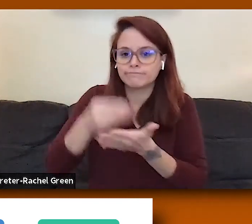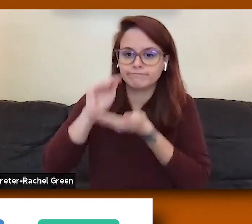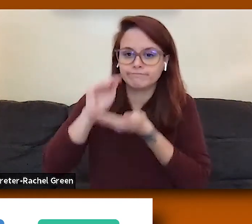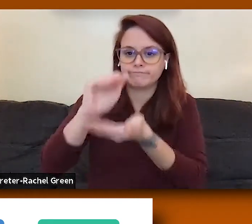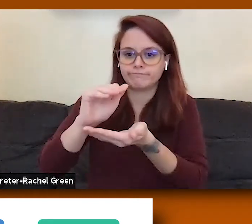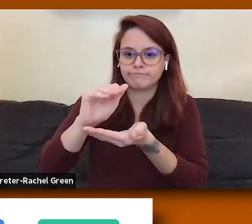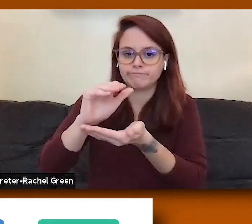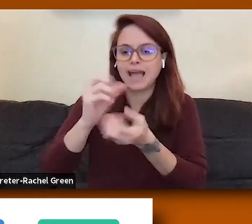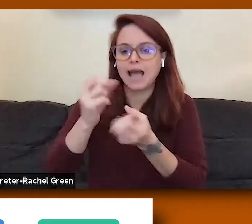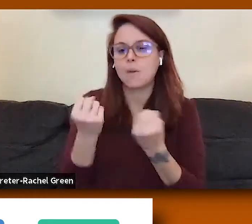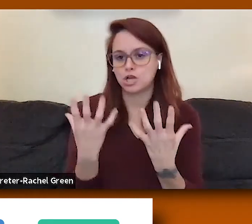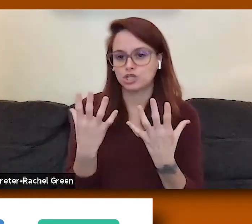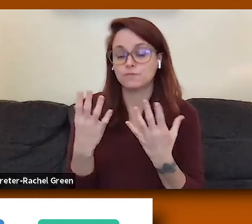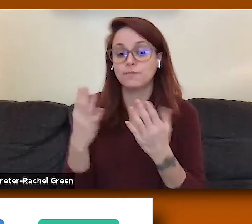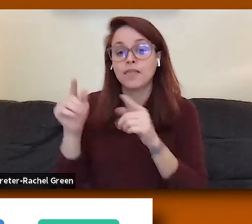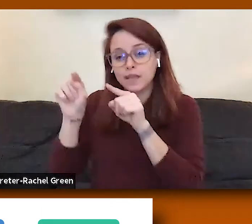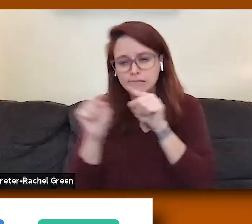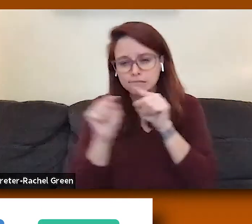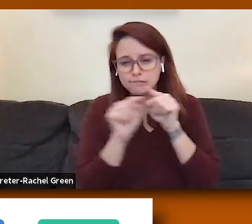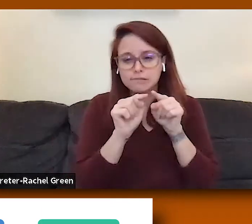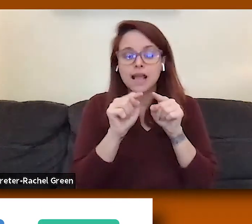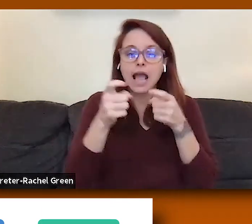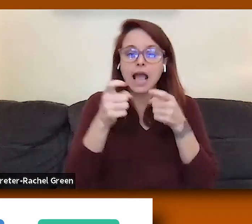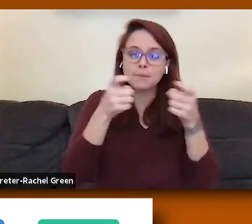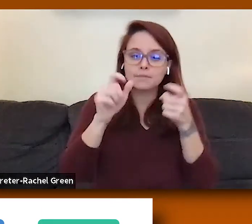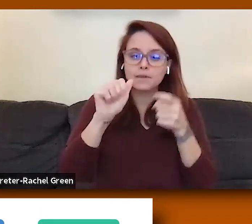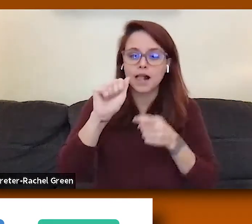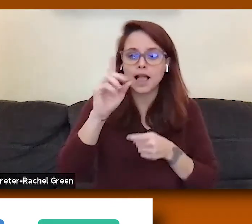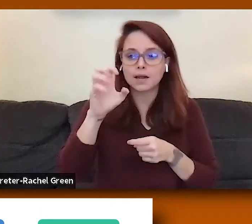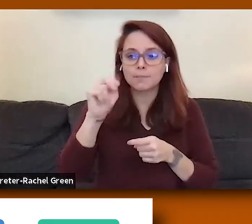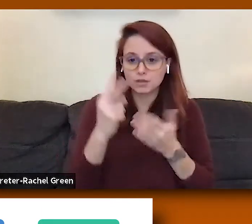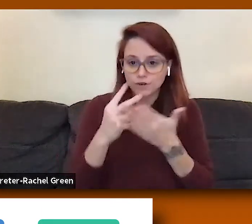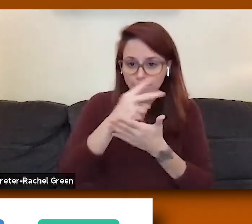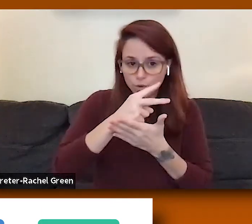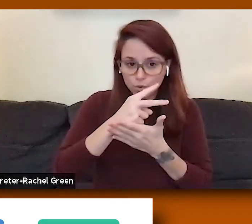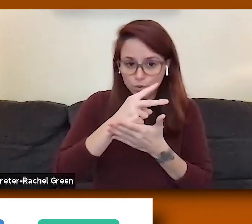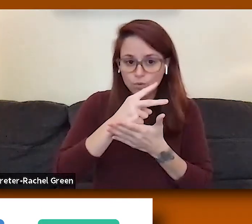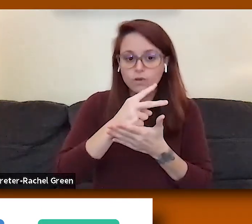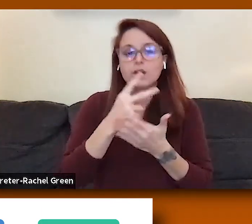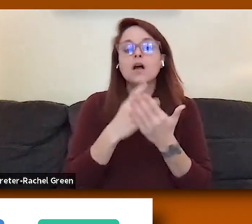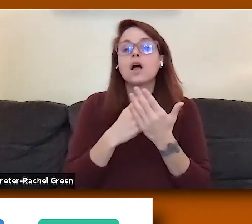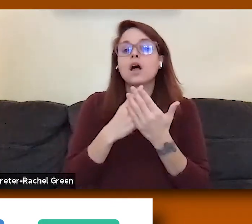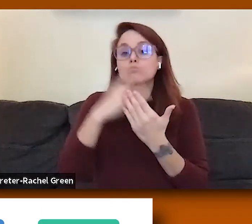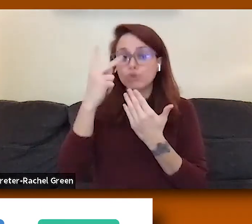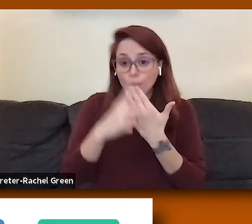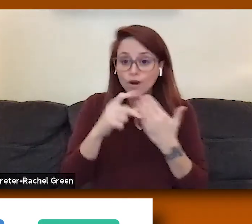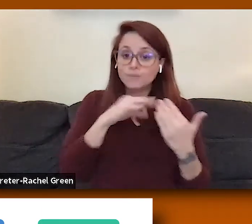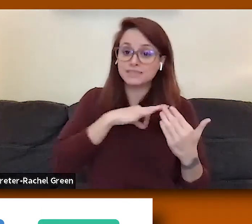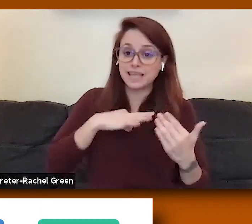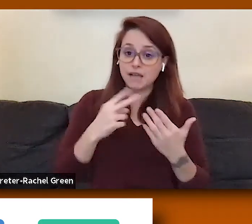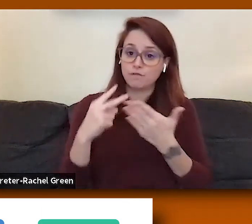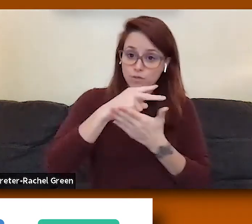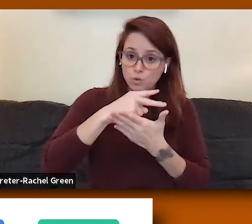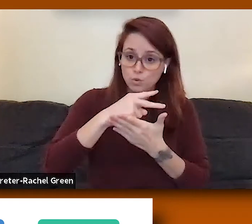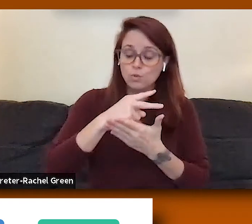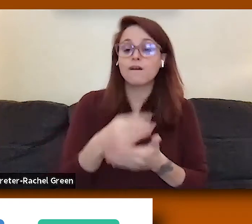and then it moves into the administrative review. The program staff reviews the funding decision...